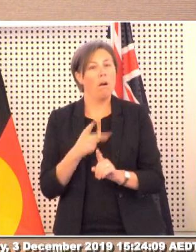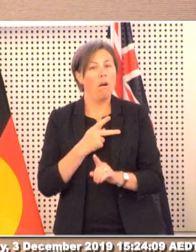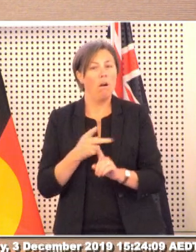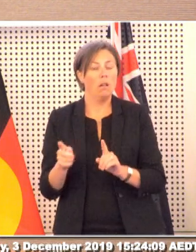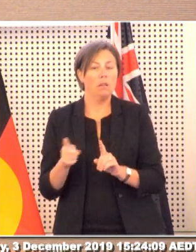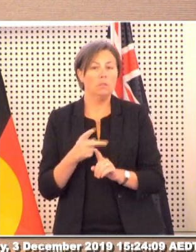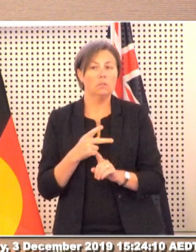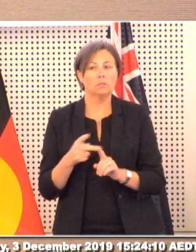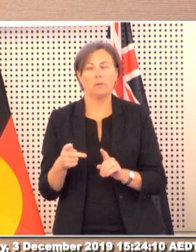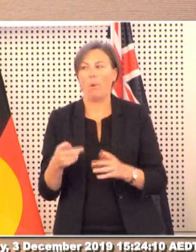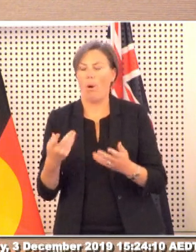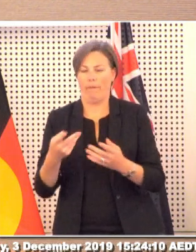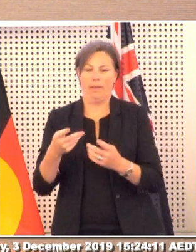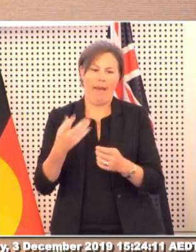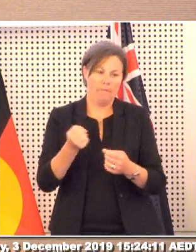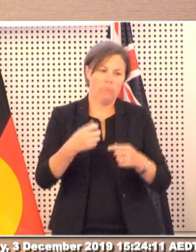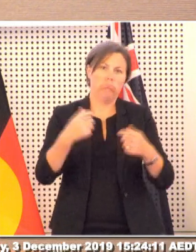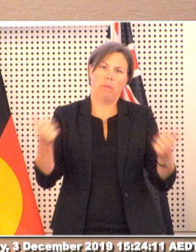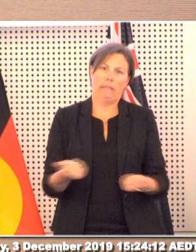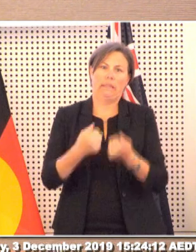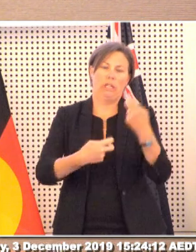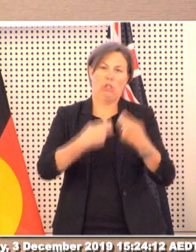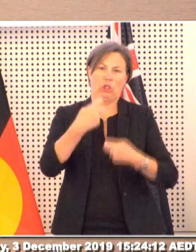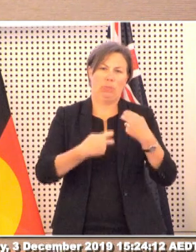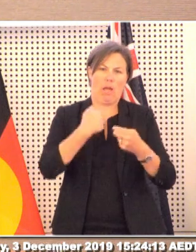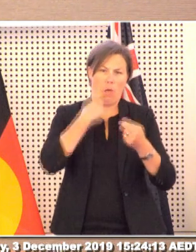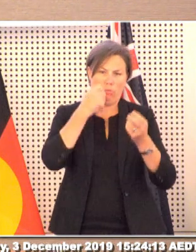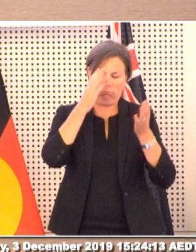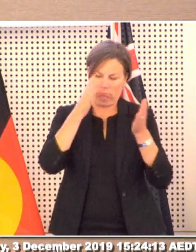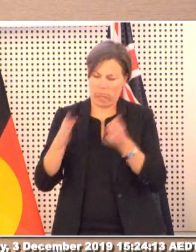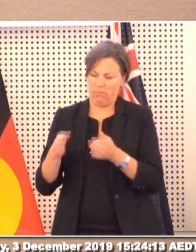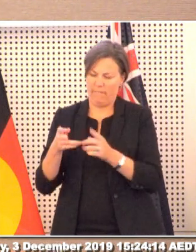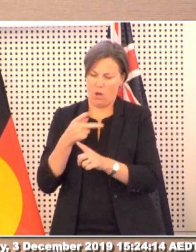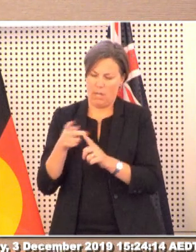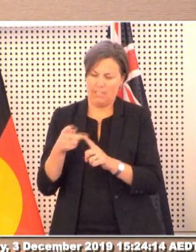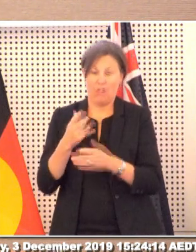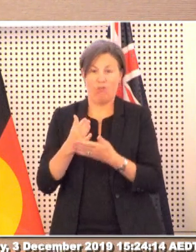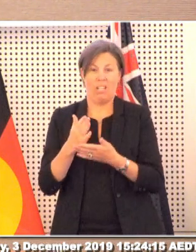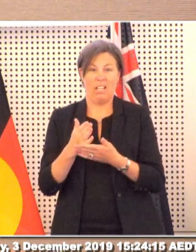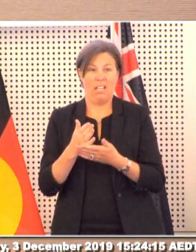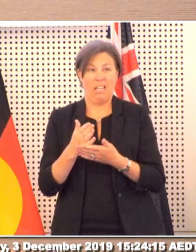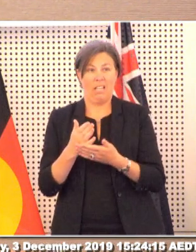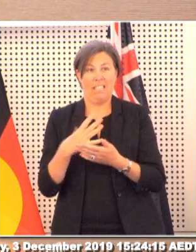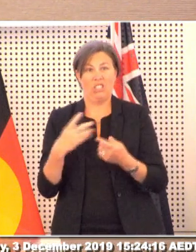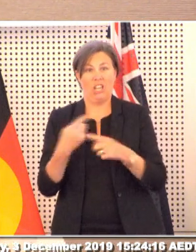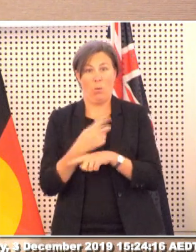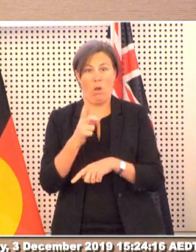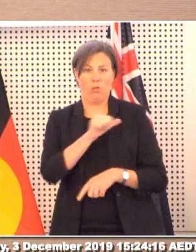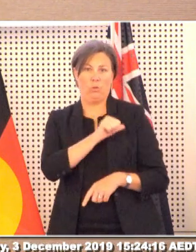of issues but I really have to go to the culture of the organisations; the – and the